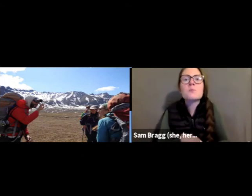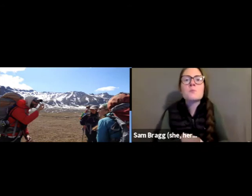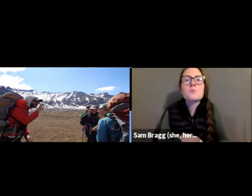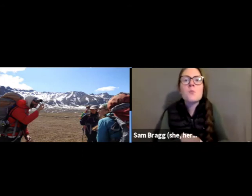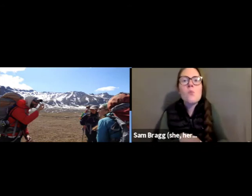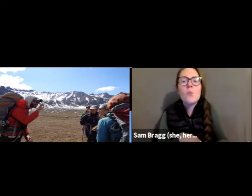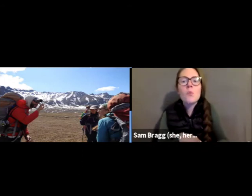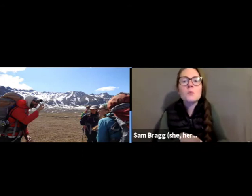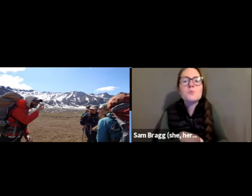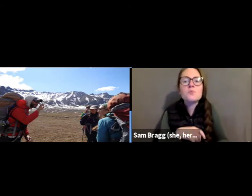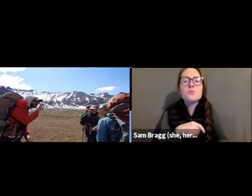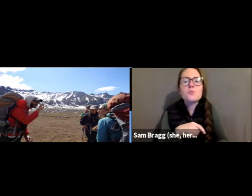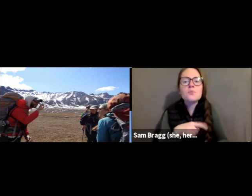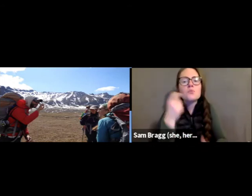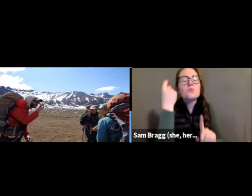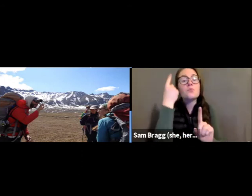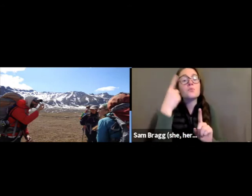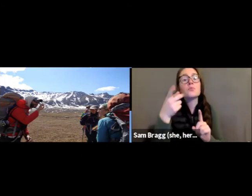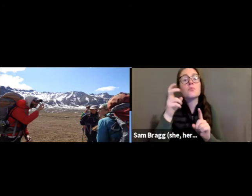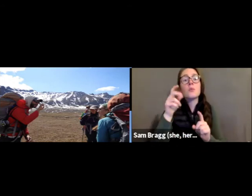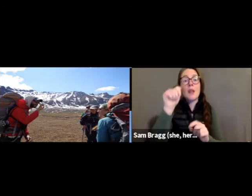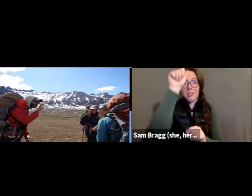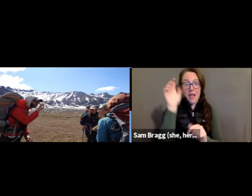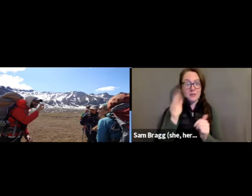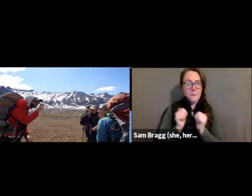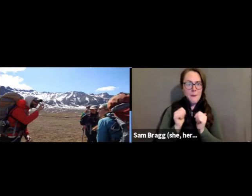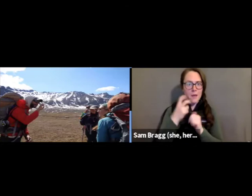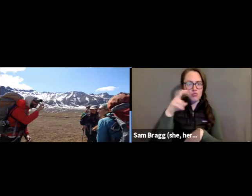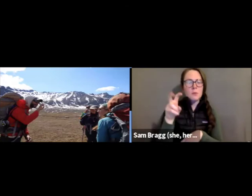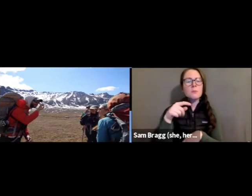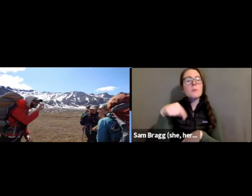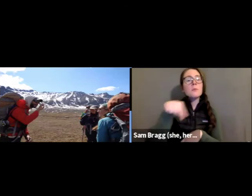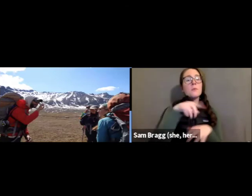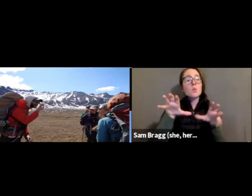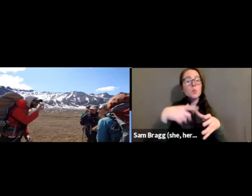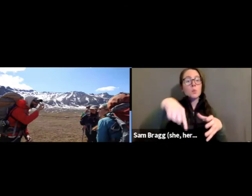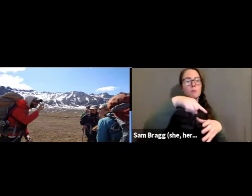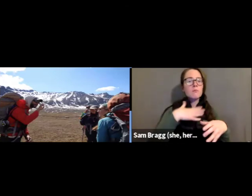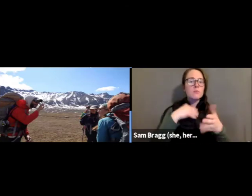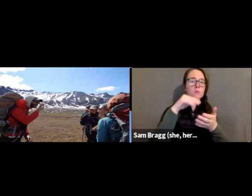these tracks but one of my very favorite stories occurred in Alaska during my backpacking trip